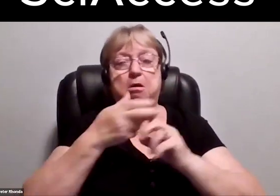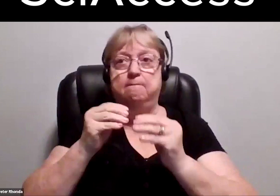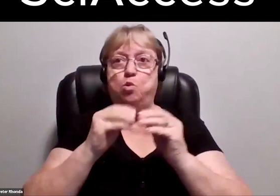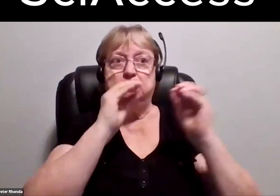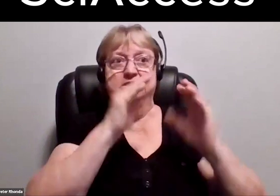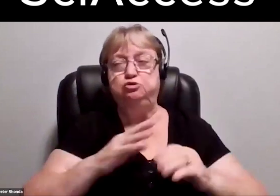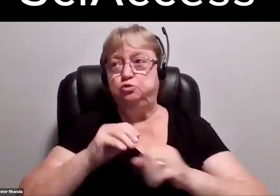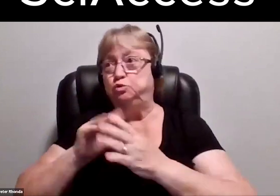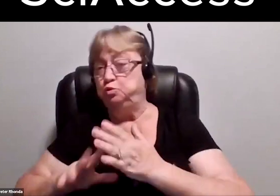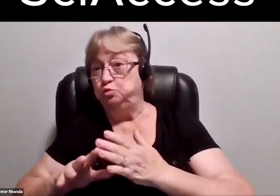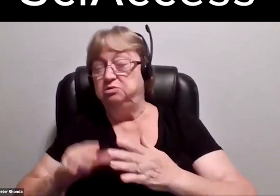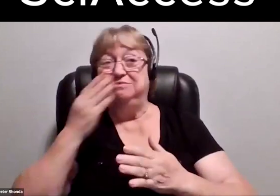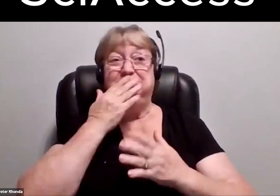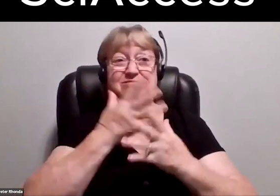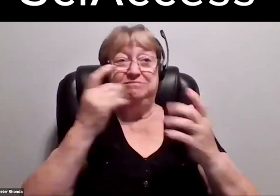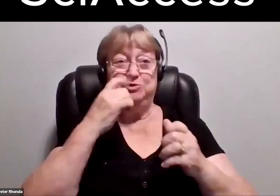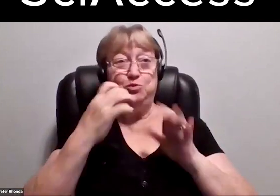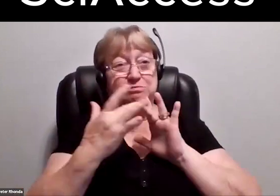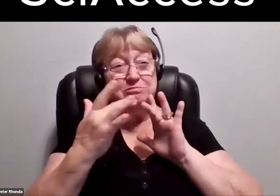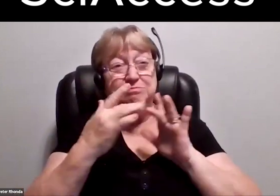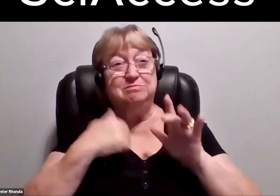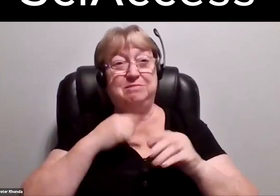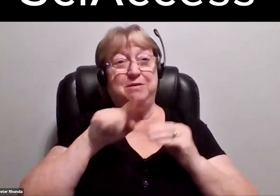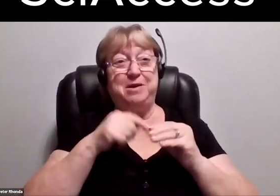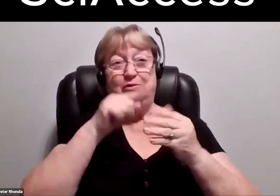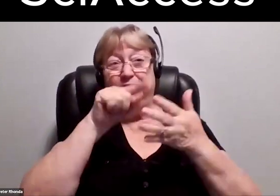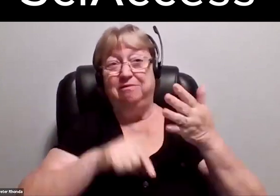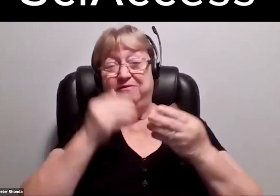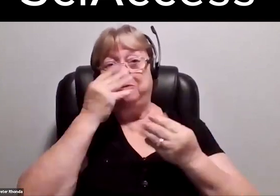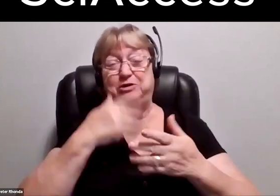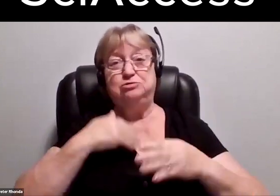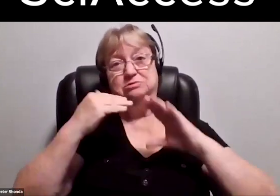If you would like to reach out to me at all about any of this, my email address is on the screen at